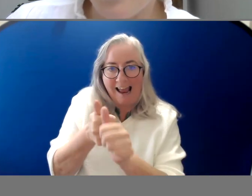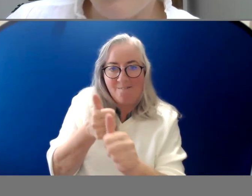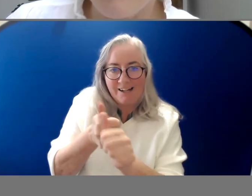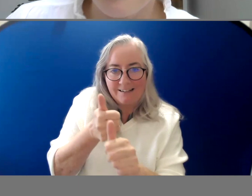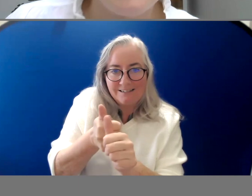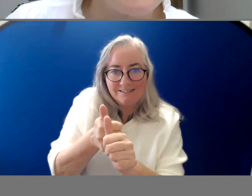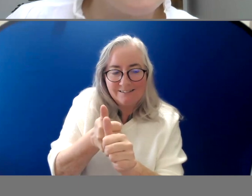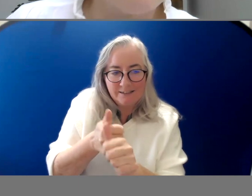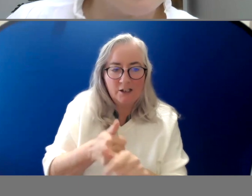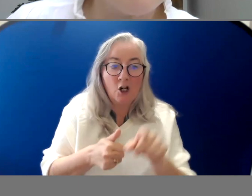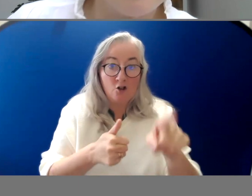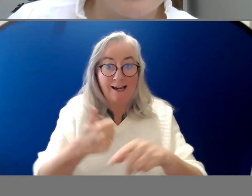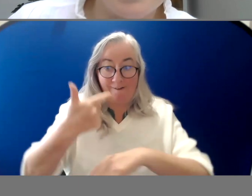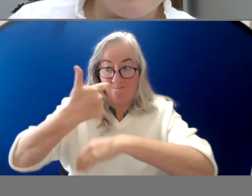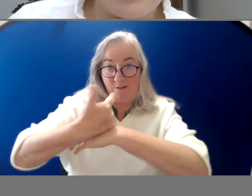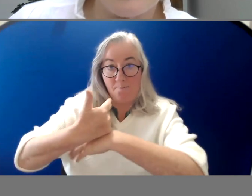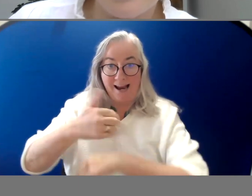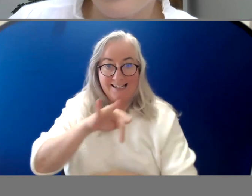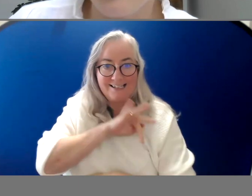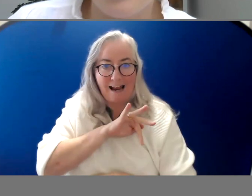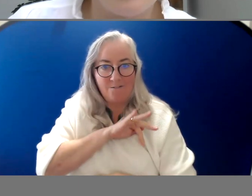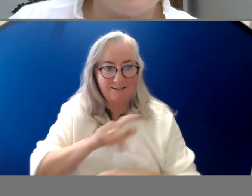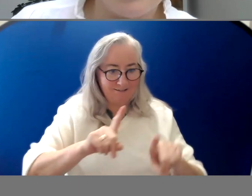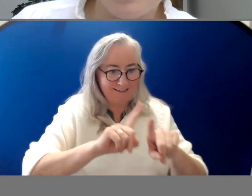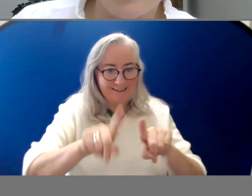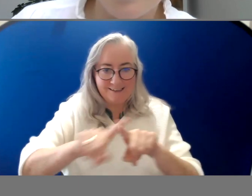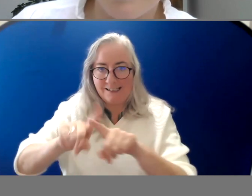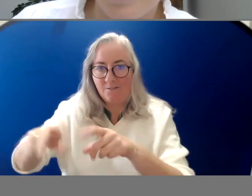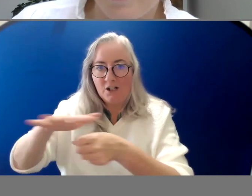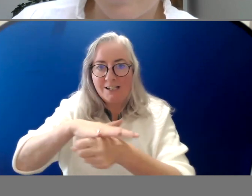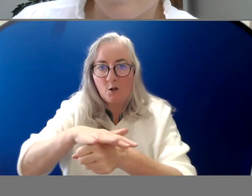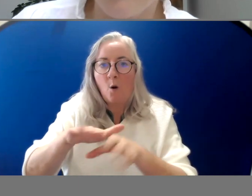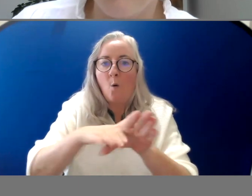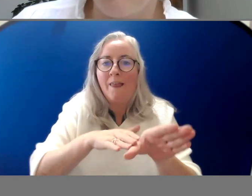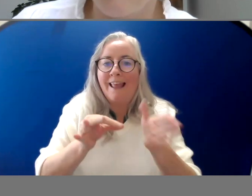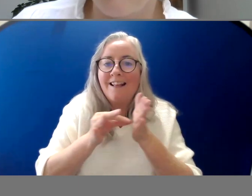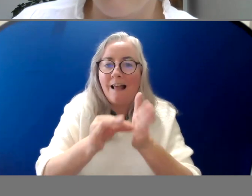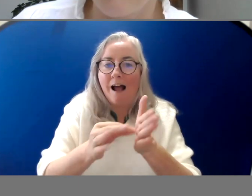she films herself in various precarious situations with her guide dog so I press play on that now